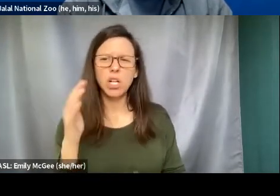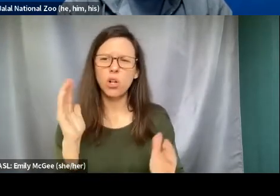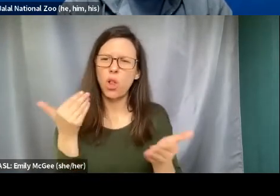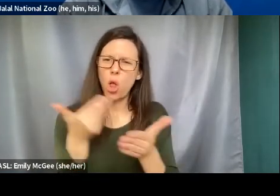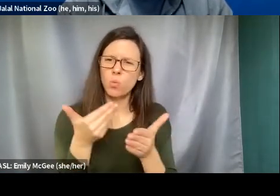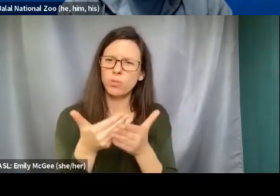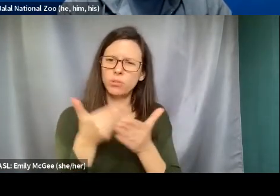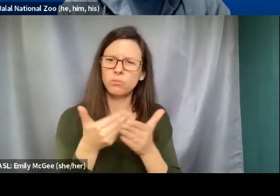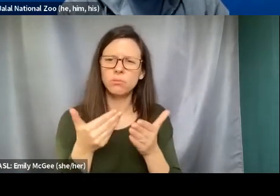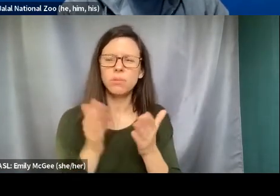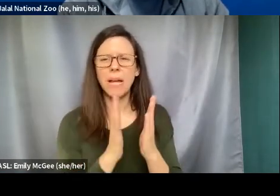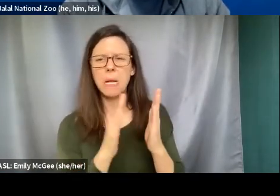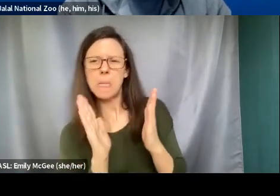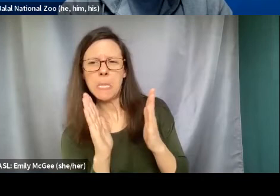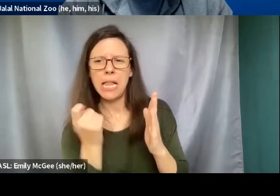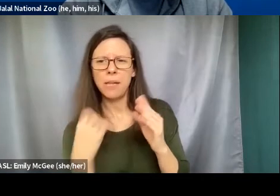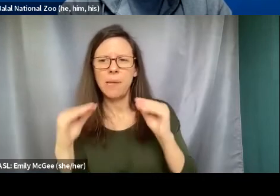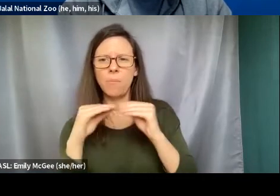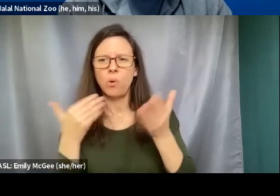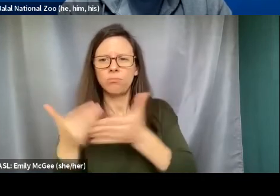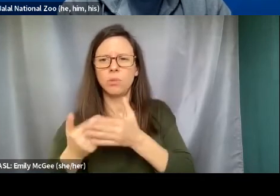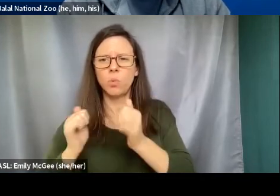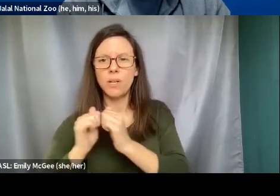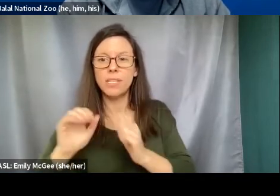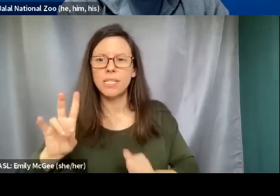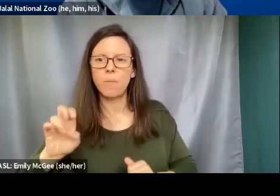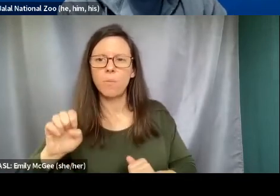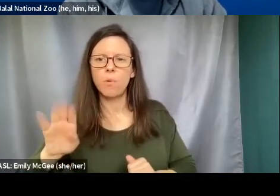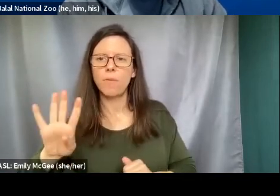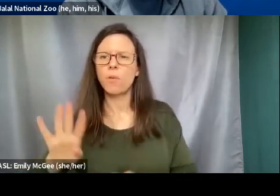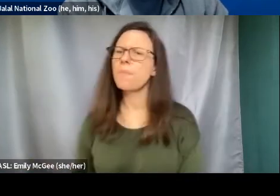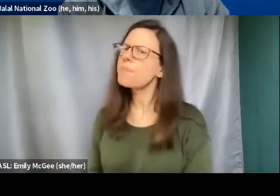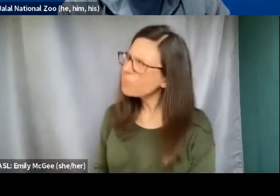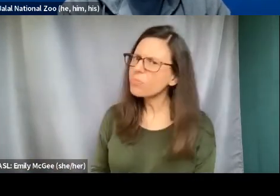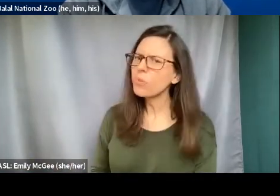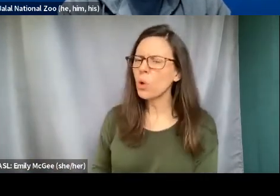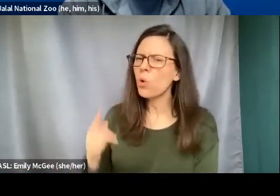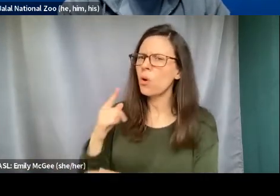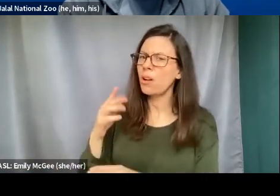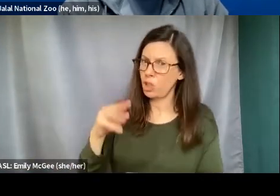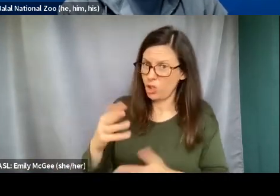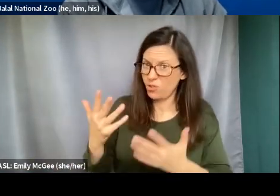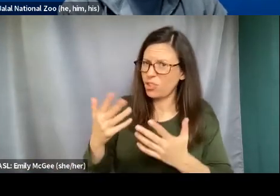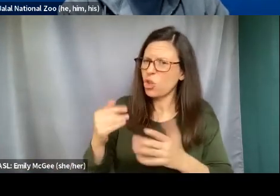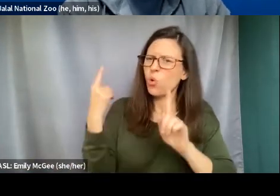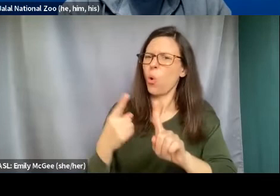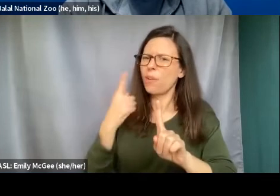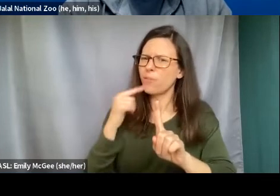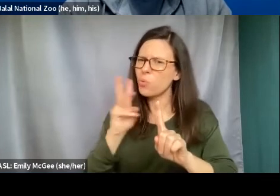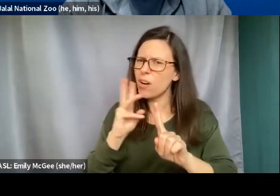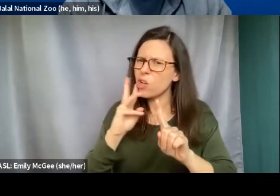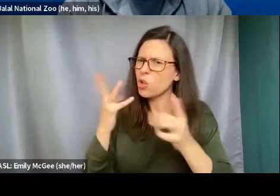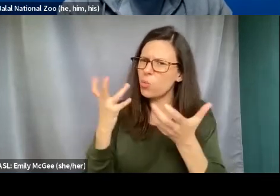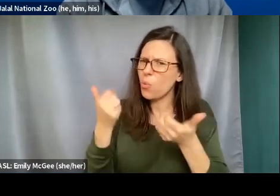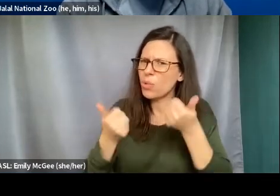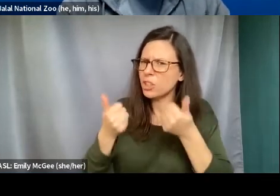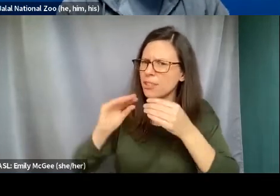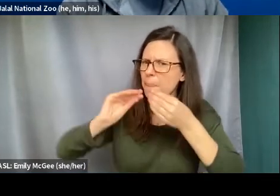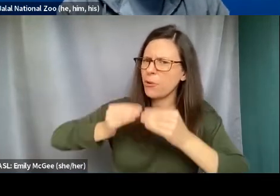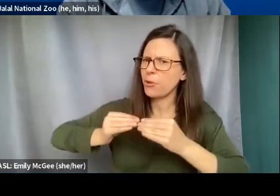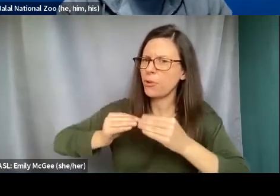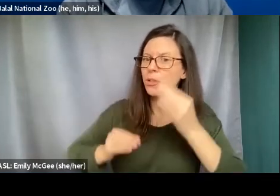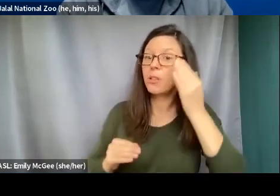closer to that. >>Shellie: And what number are we looking for the water to um, be? >>Jalal: That is a good question.